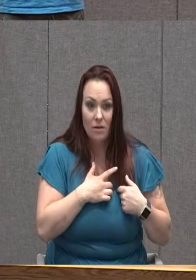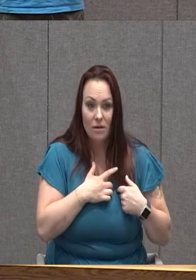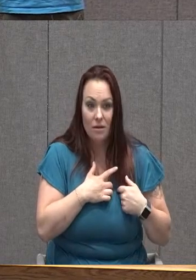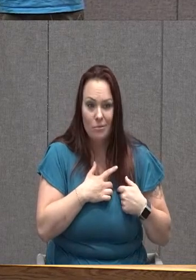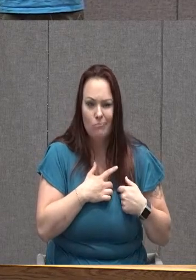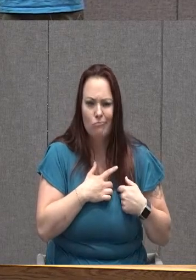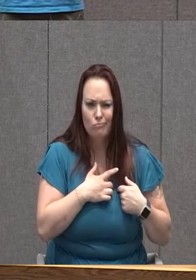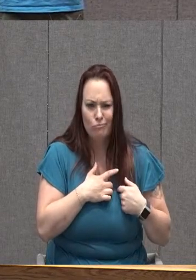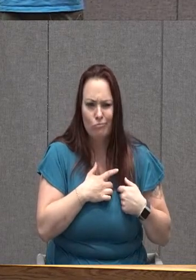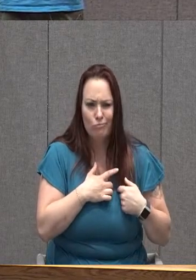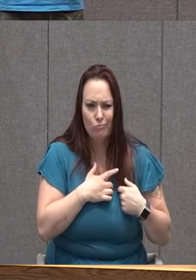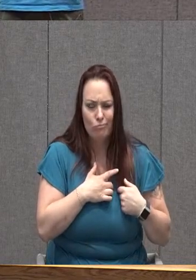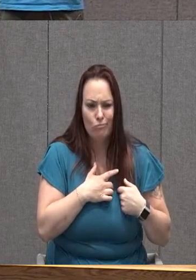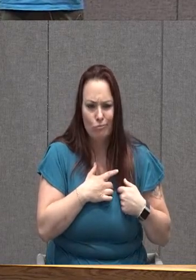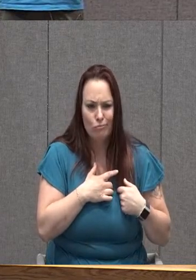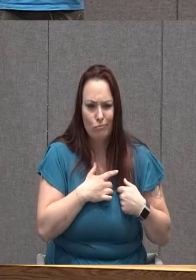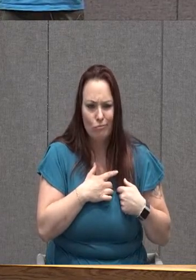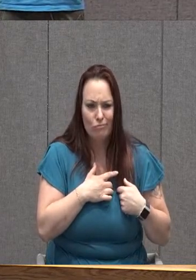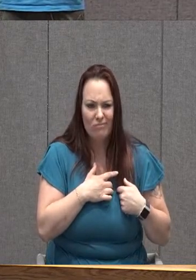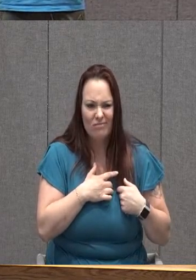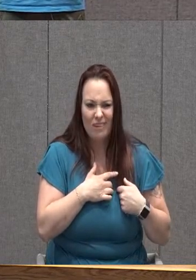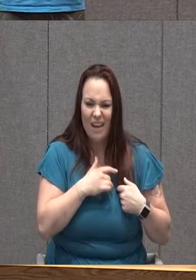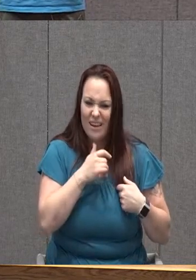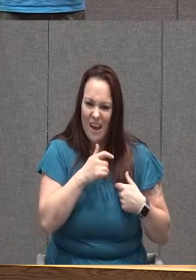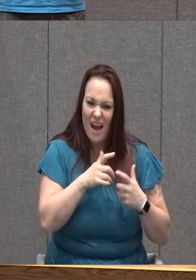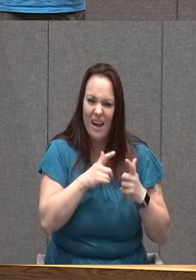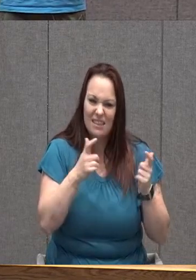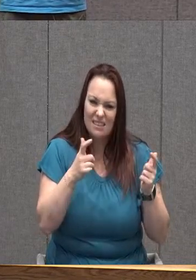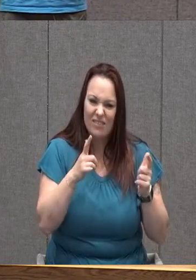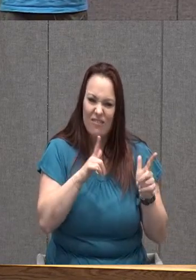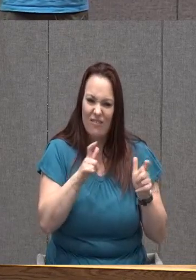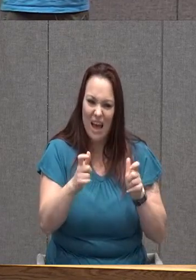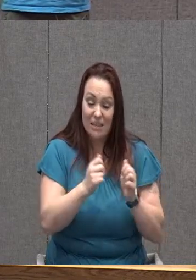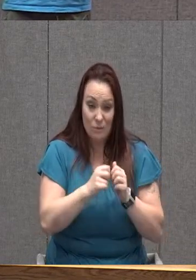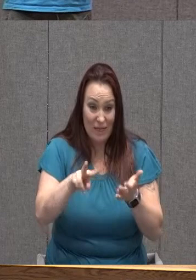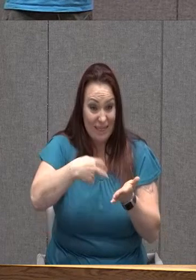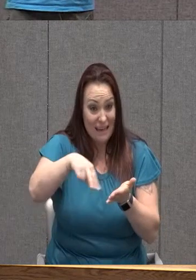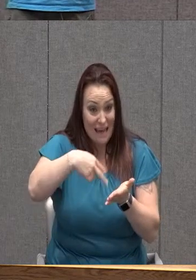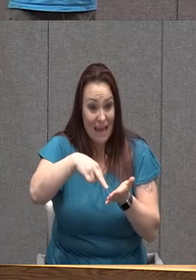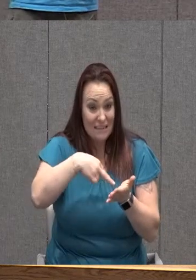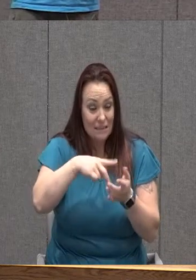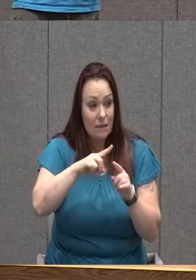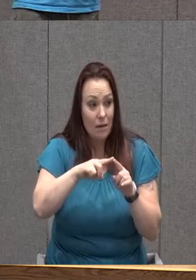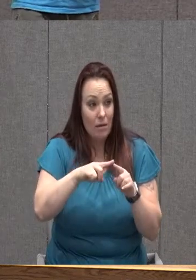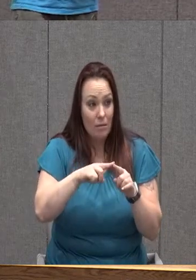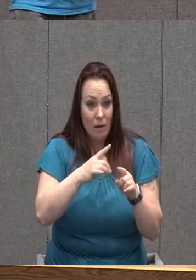Huh, it's not quite as fast as it was with the dancing, but it's close.